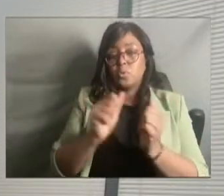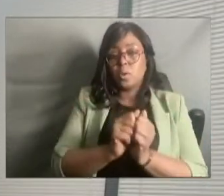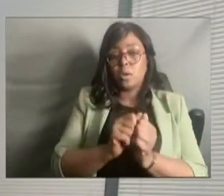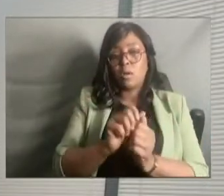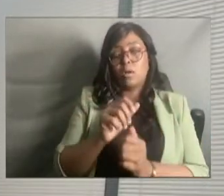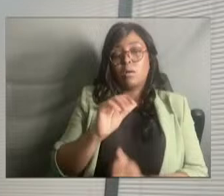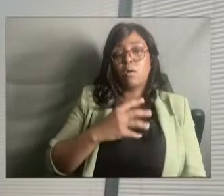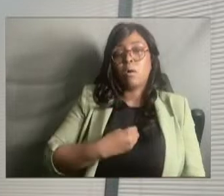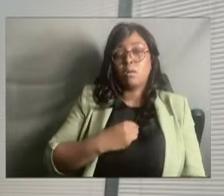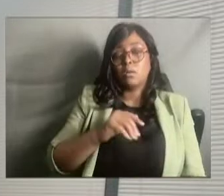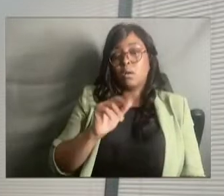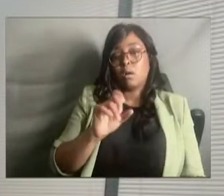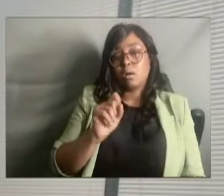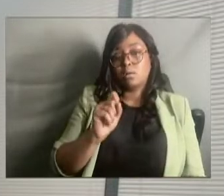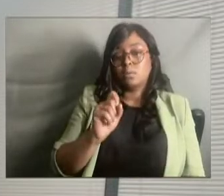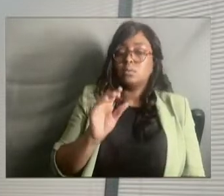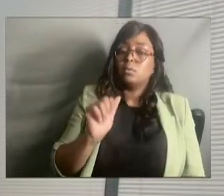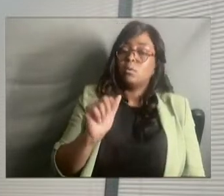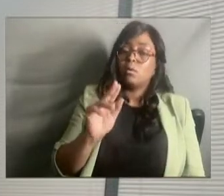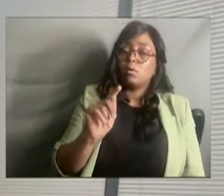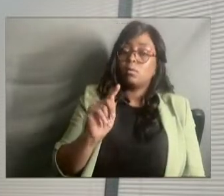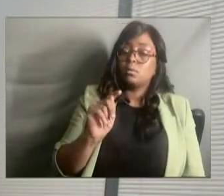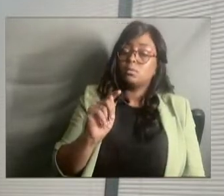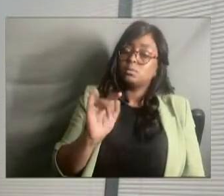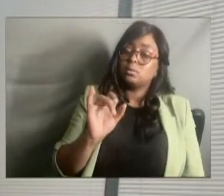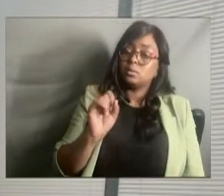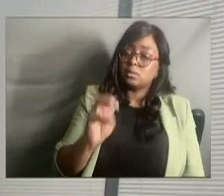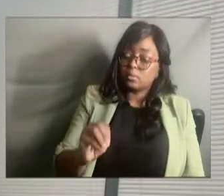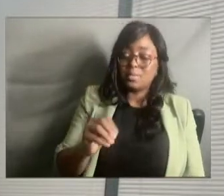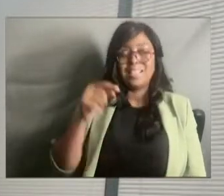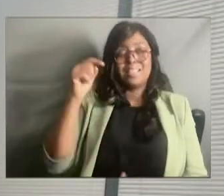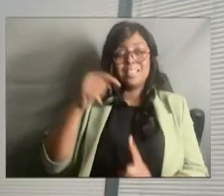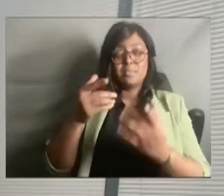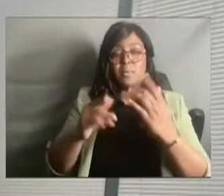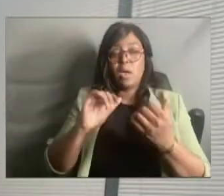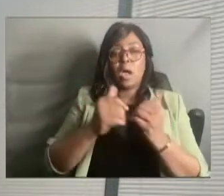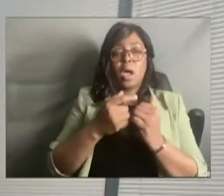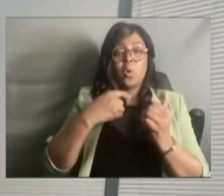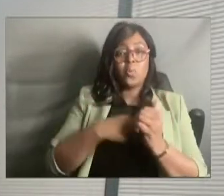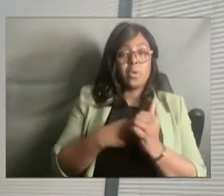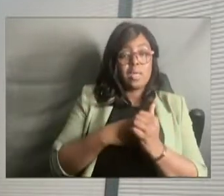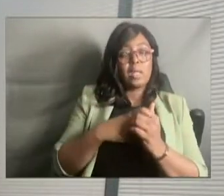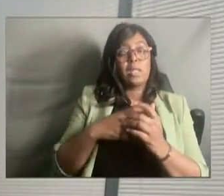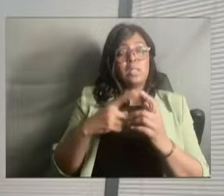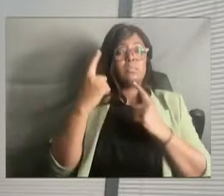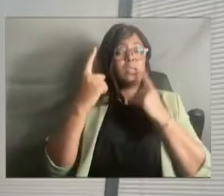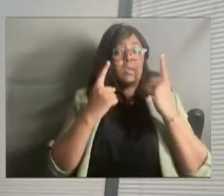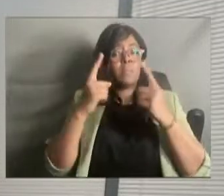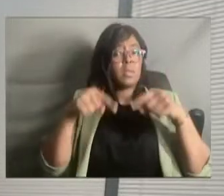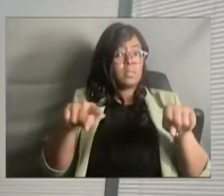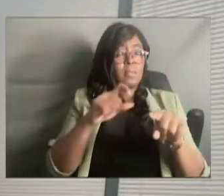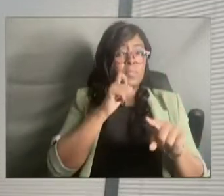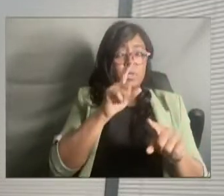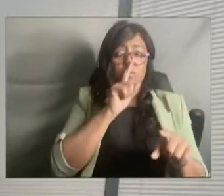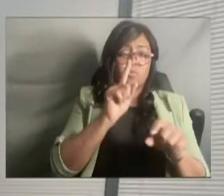directly. Student facing for students with autism. This may